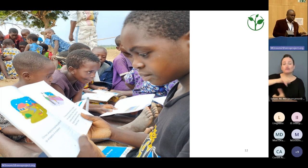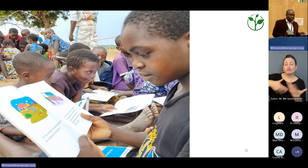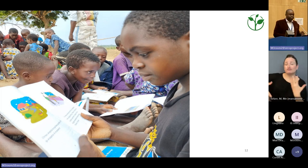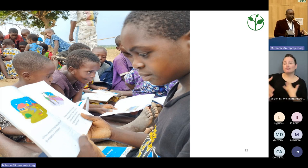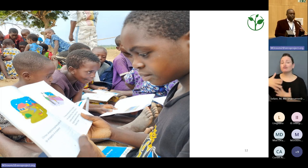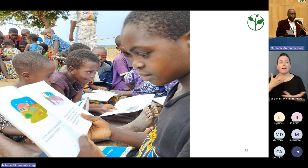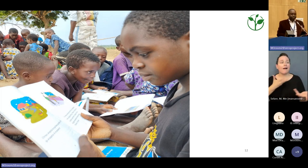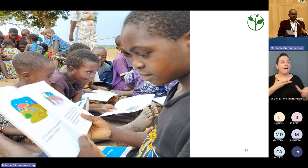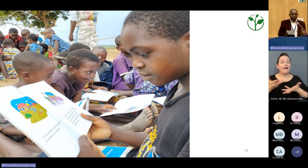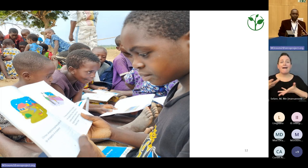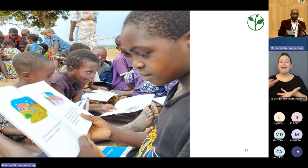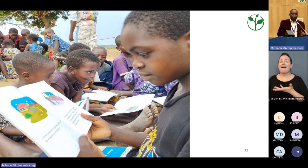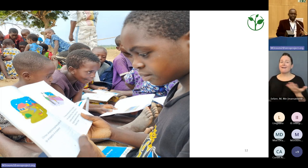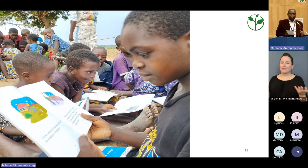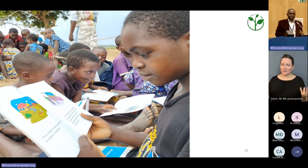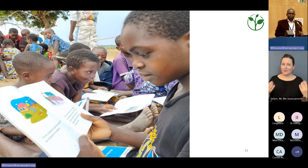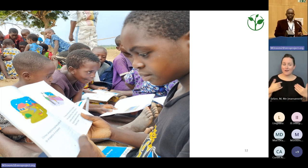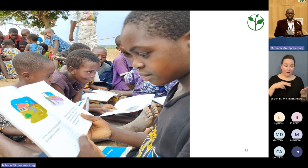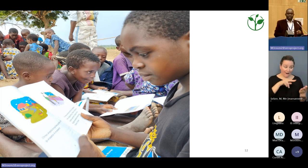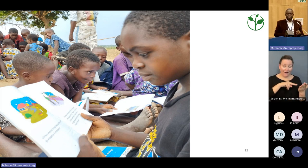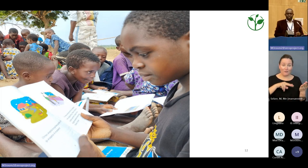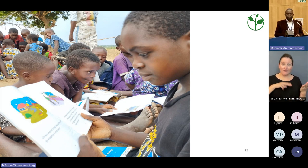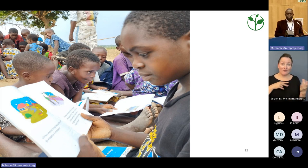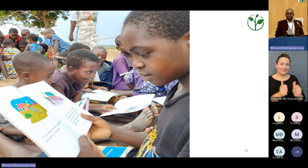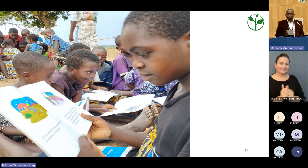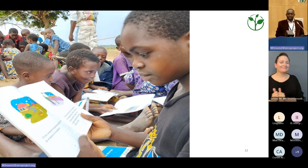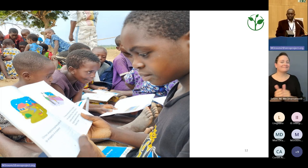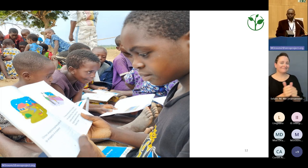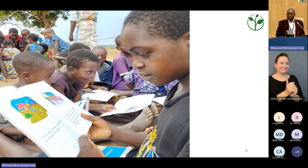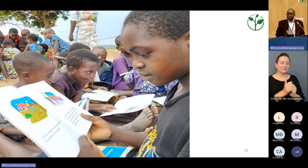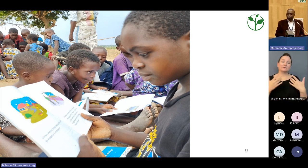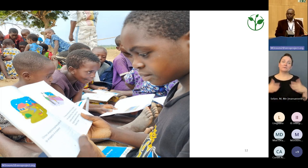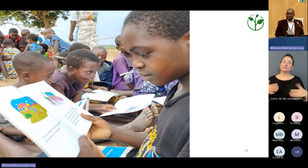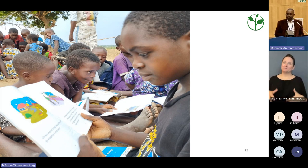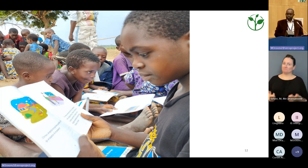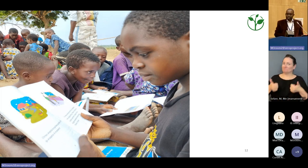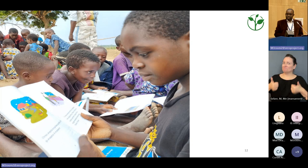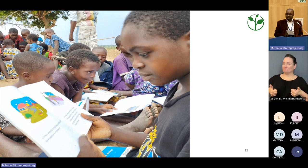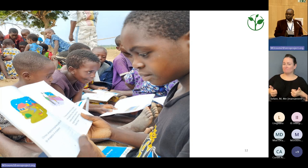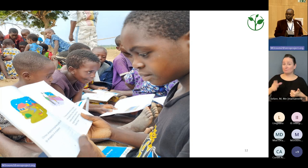so it has been working very well in that. As I have said, we need more accessibility to make